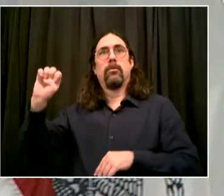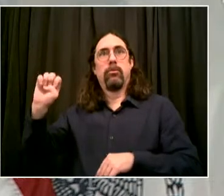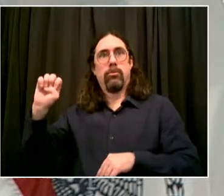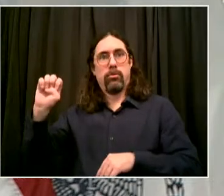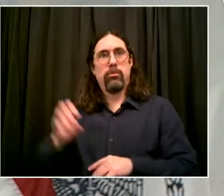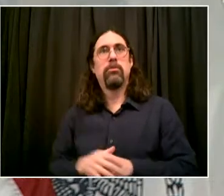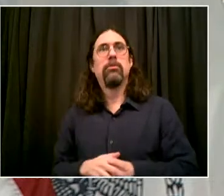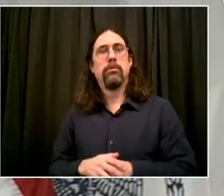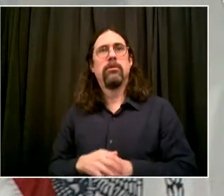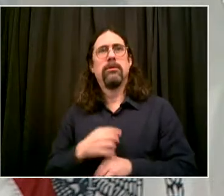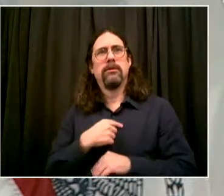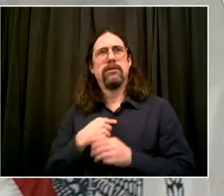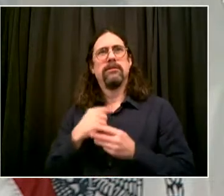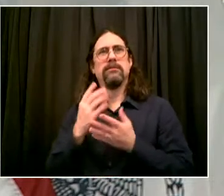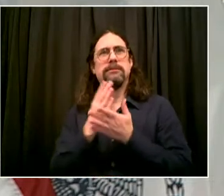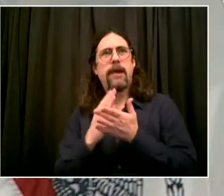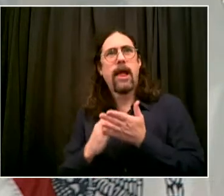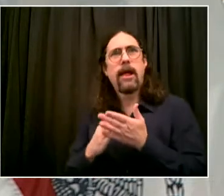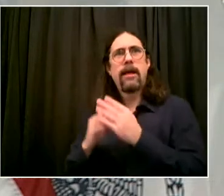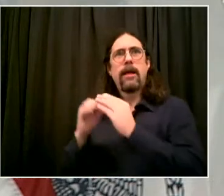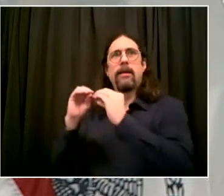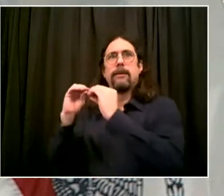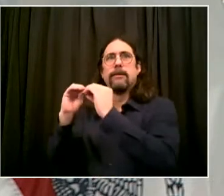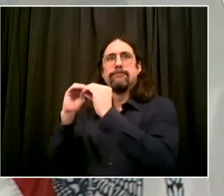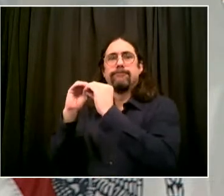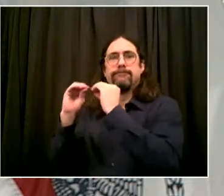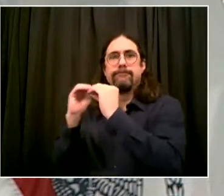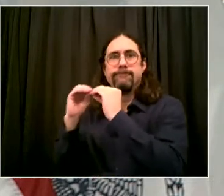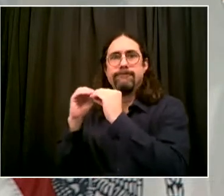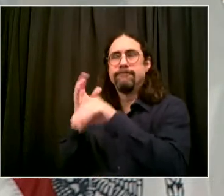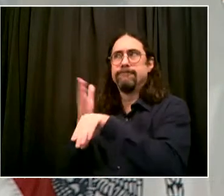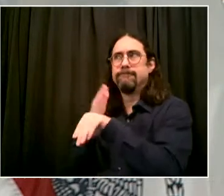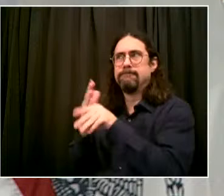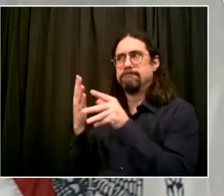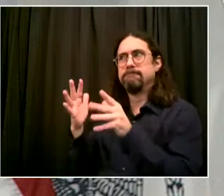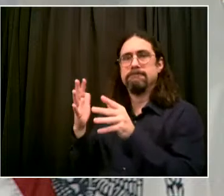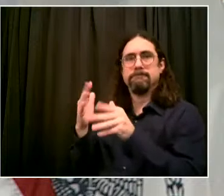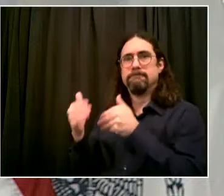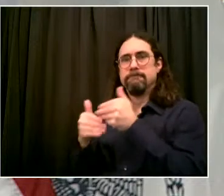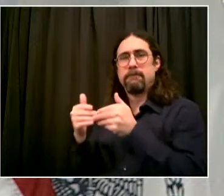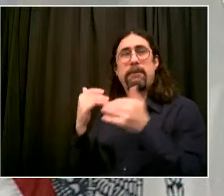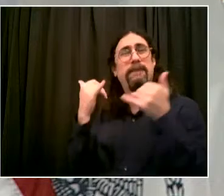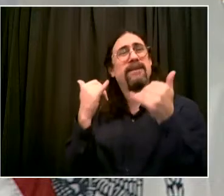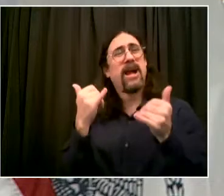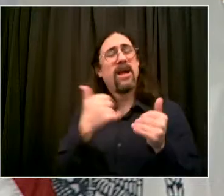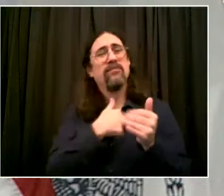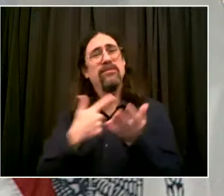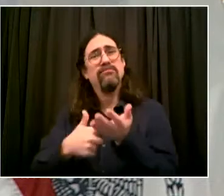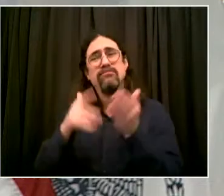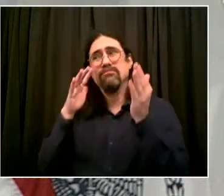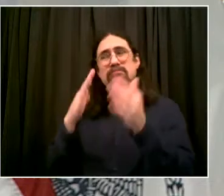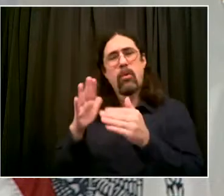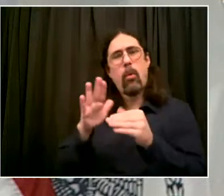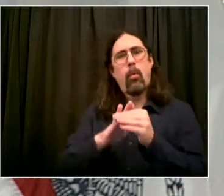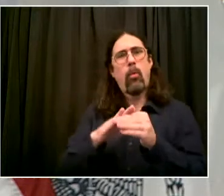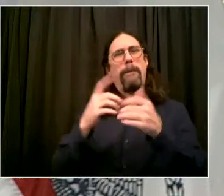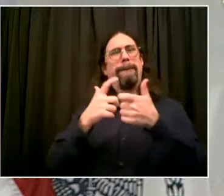KEEP SHORING UP THE SITUATION.